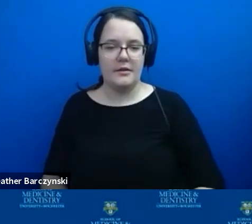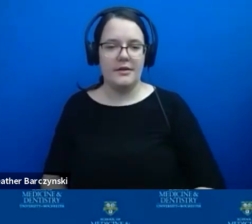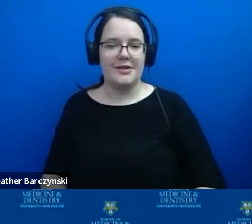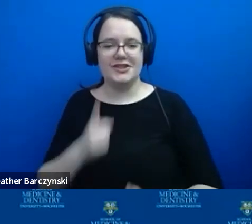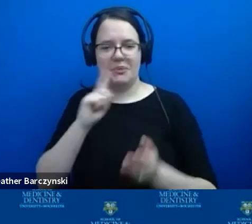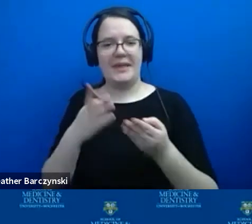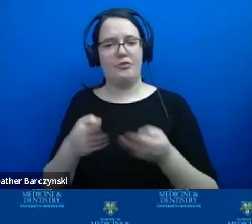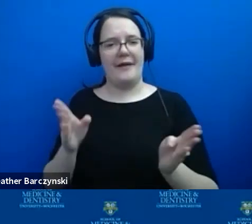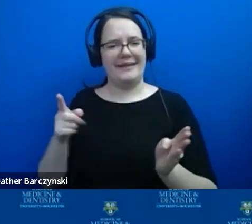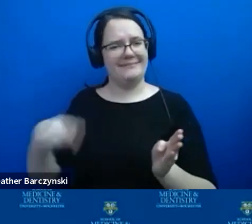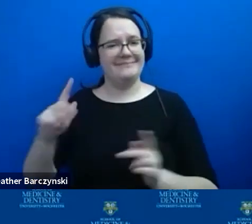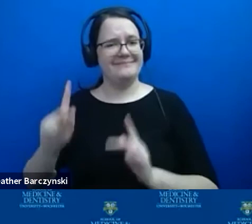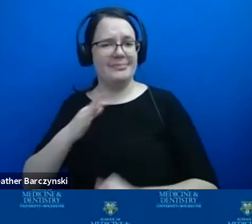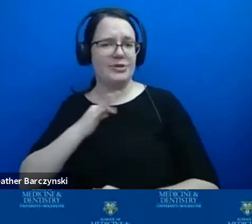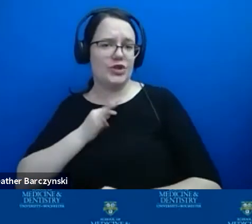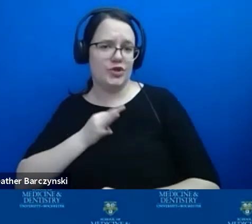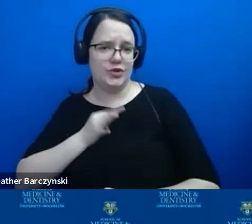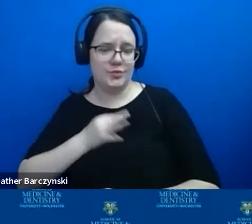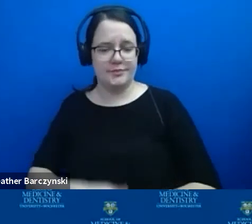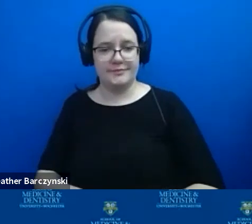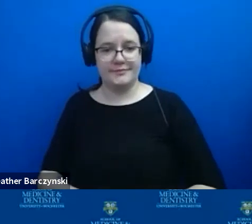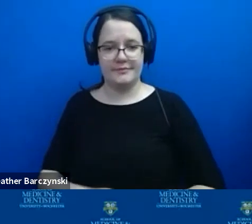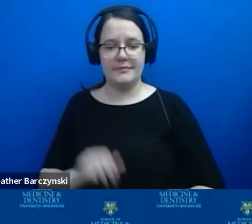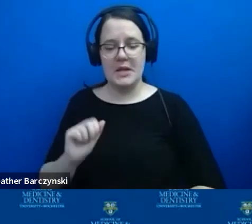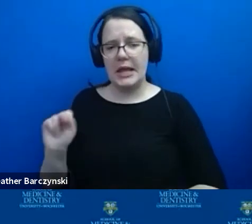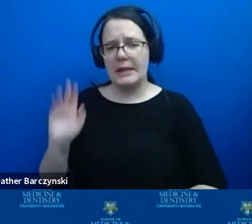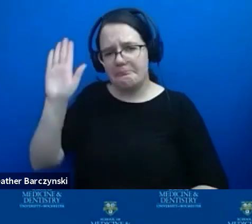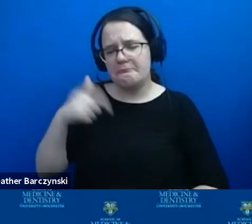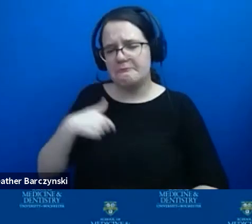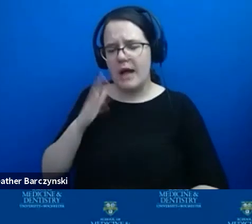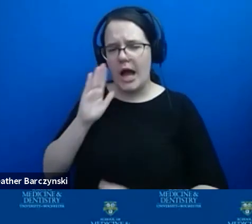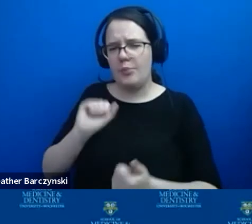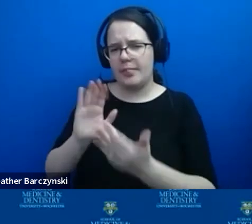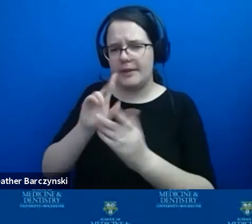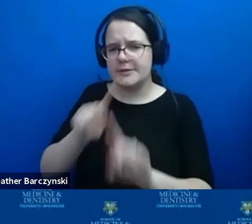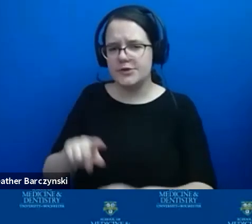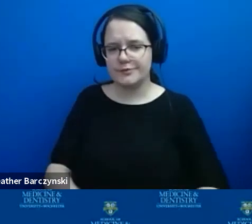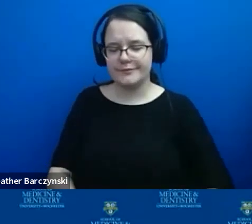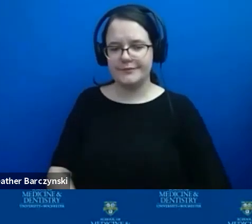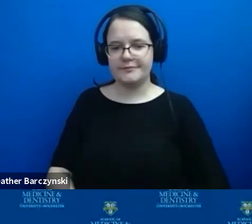about people's thinking i'll take that because uh you know we've certainly been putting a lot